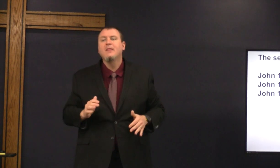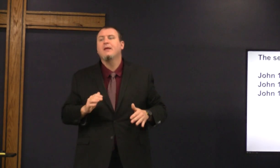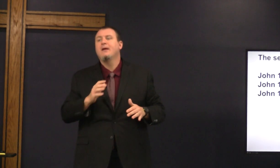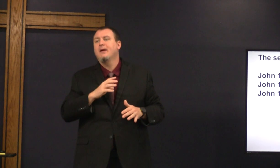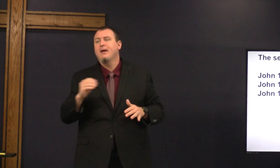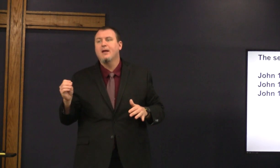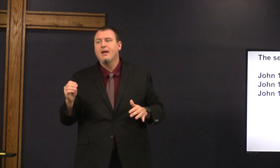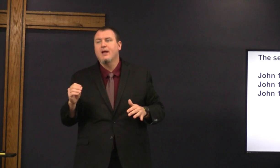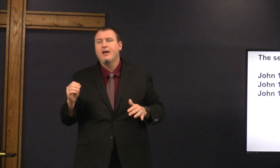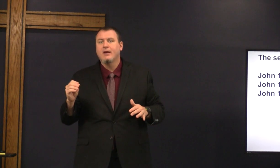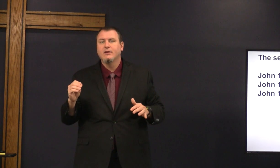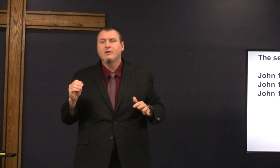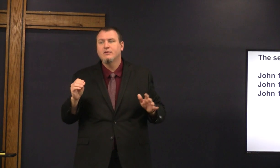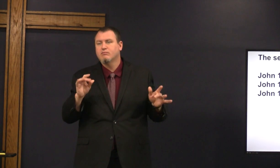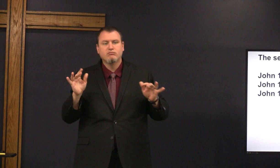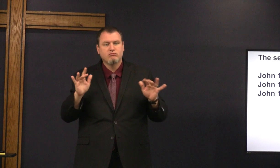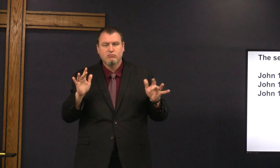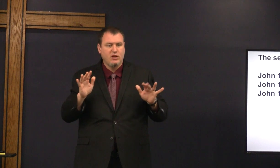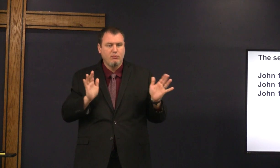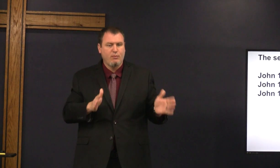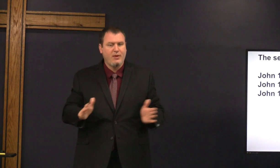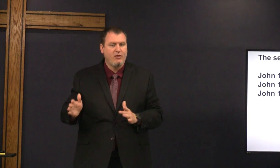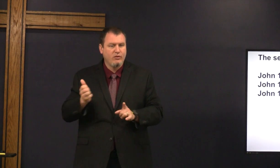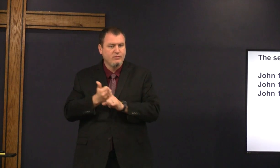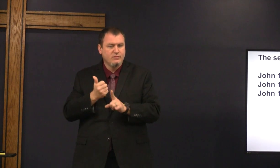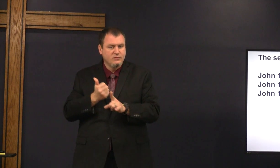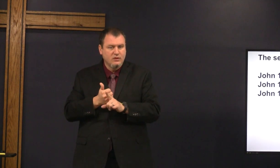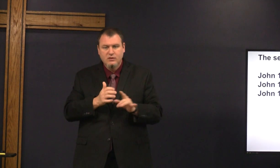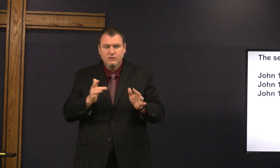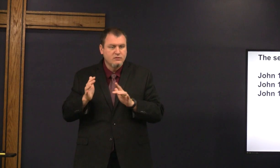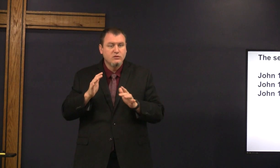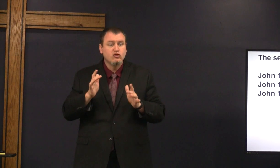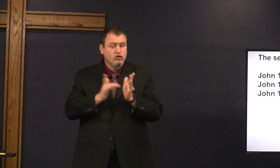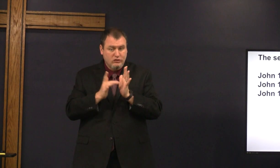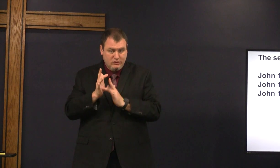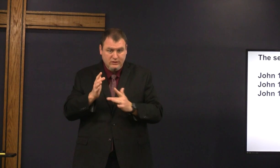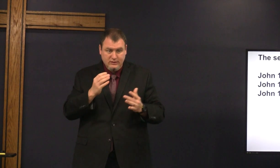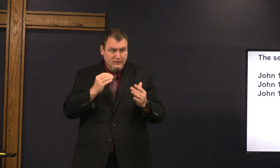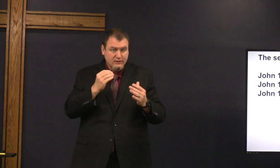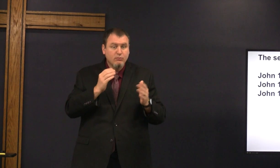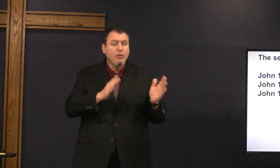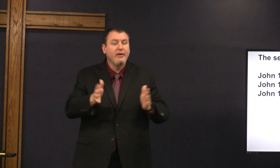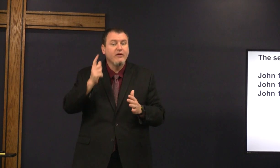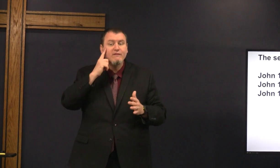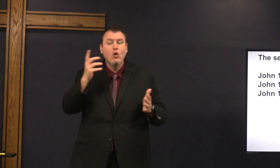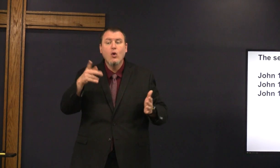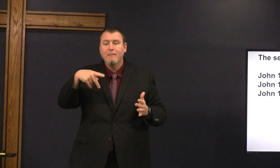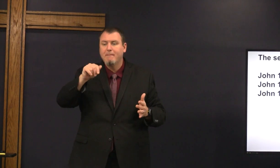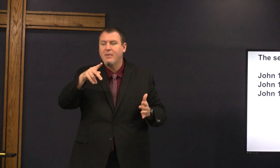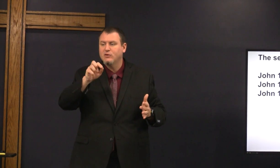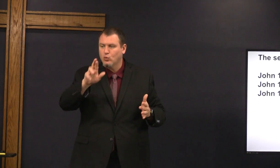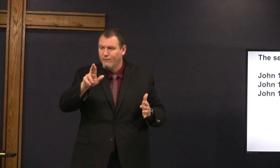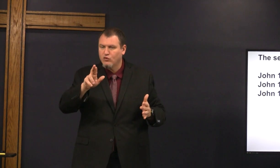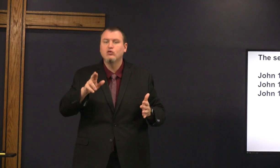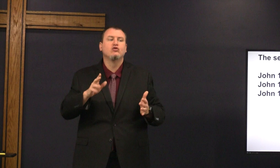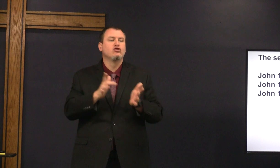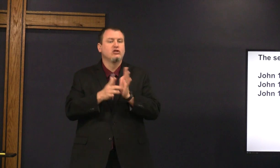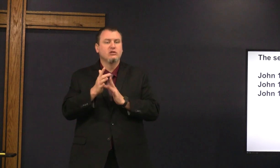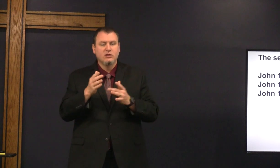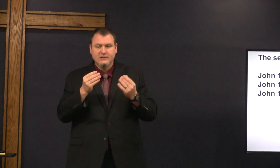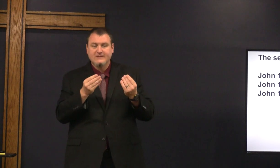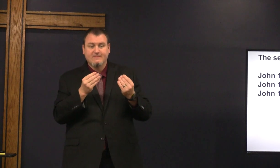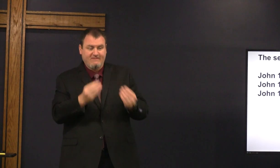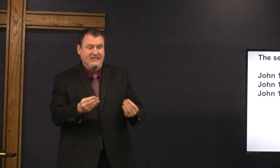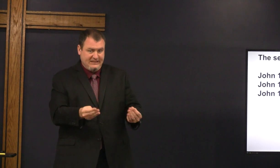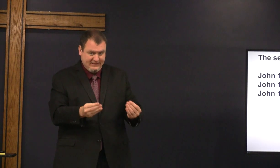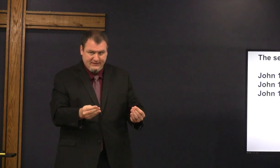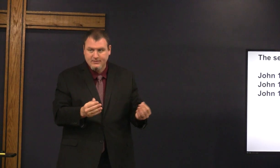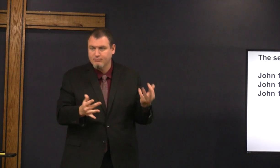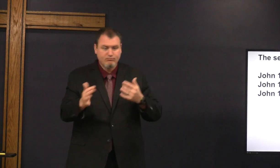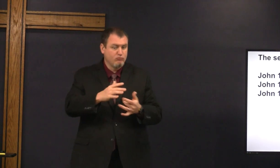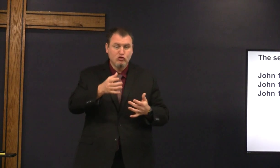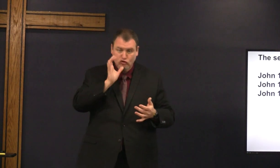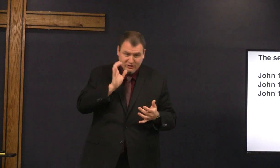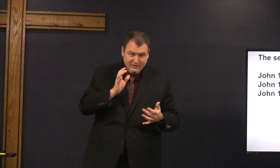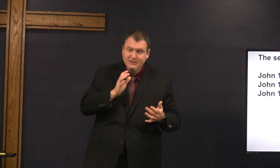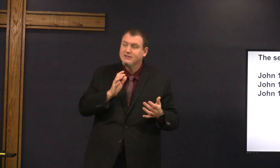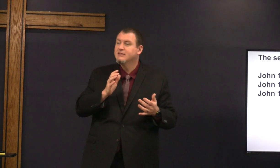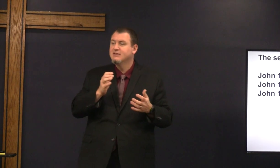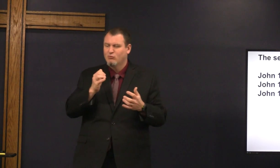just before his death when they go into the upper room and he's preparing himself for Passover and